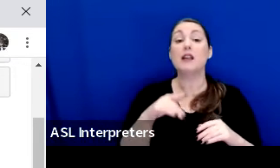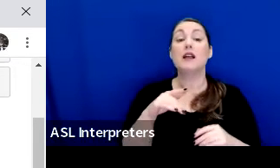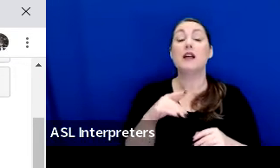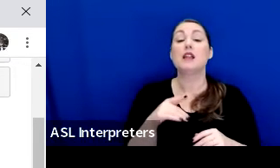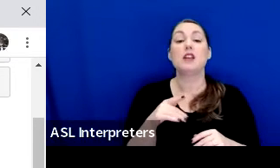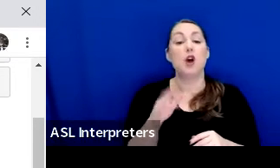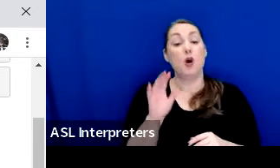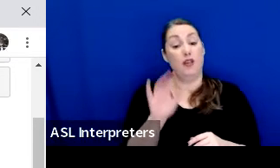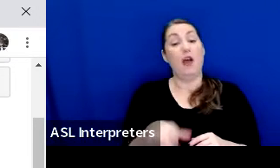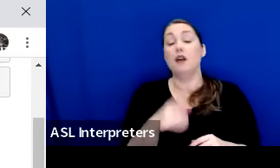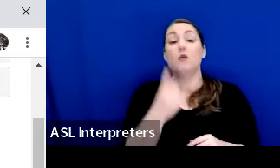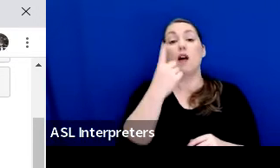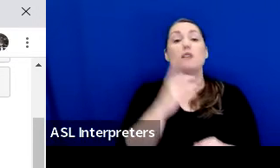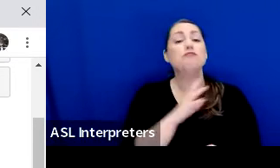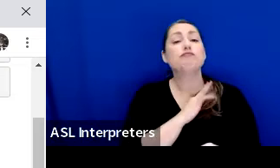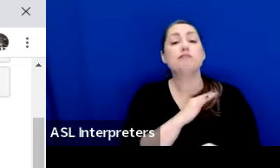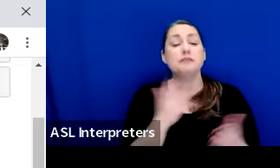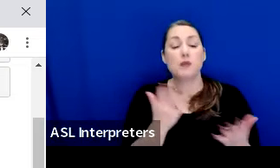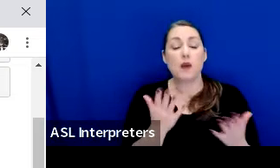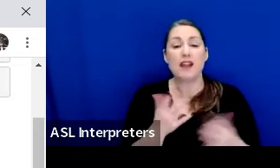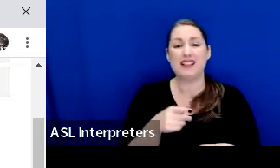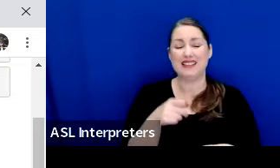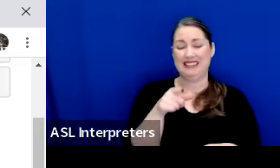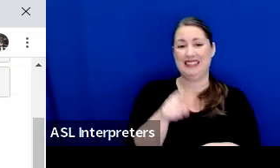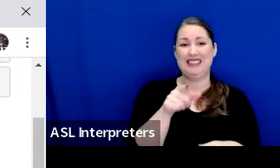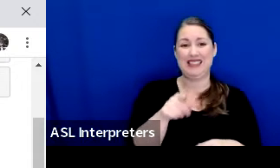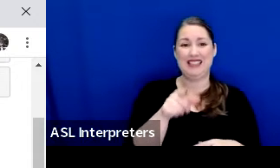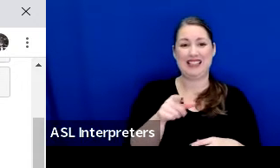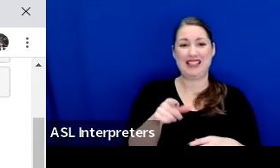is that even though this is happening in the mouth mess system,